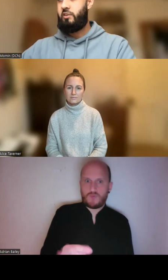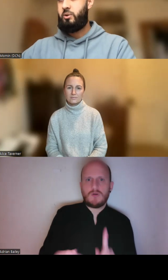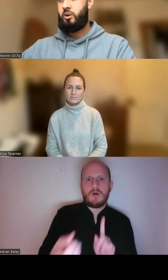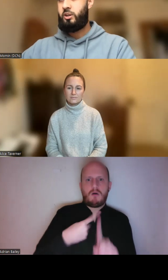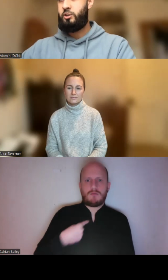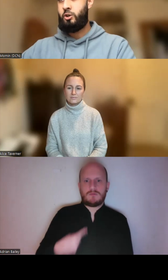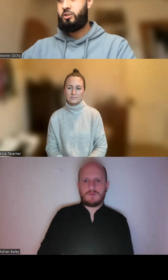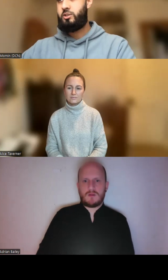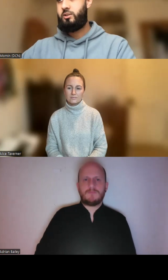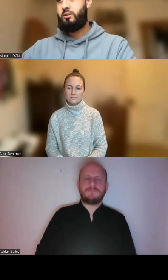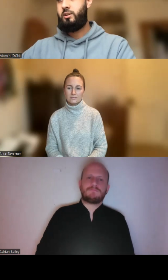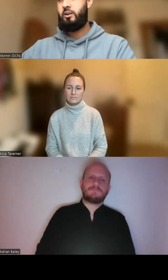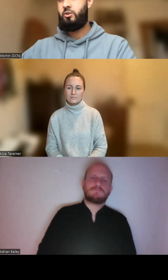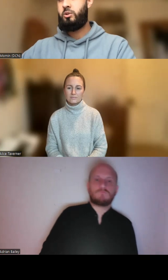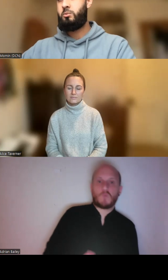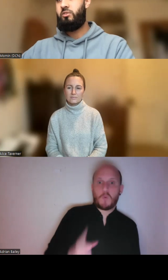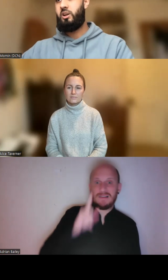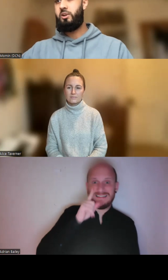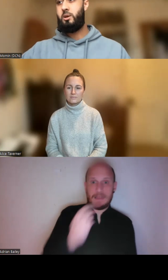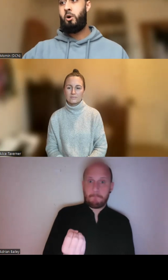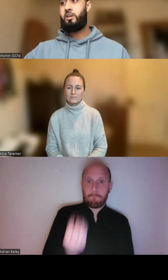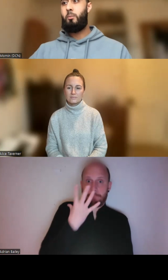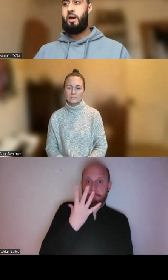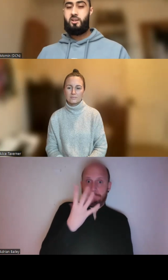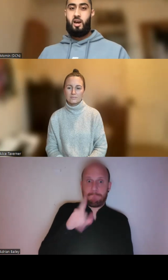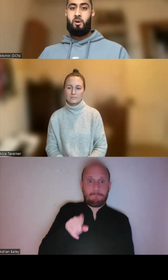If everyone can just let us know what's more available. Is it money compared to time?